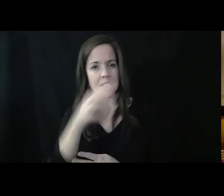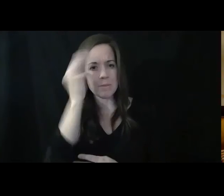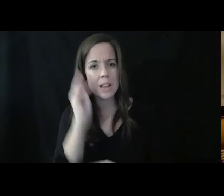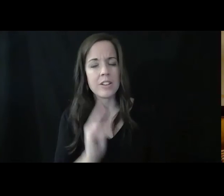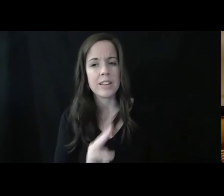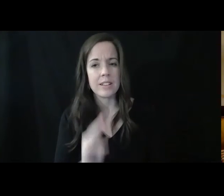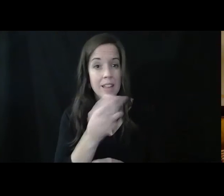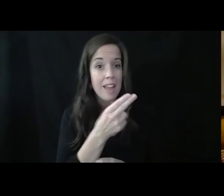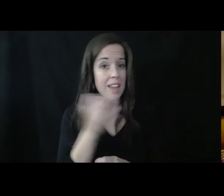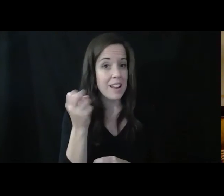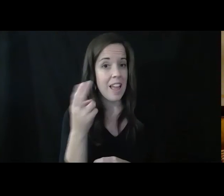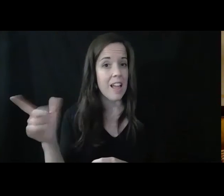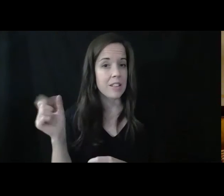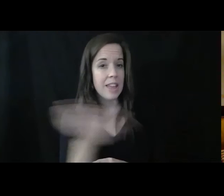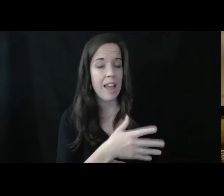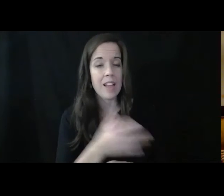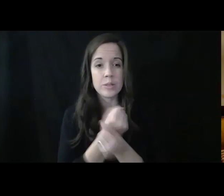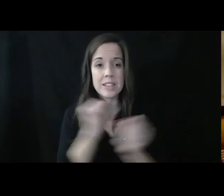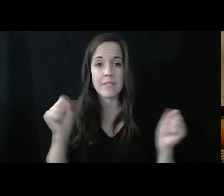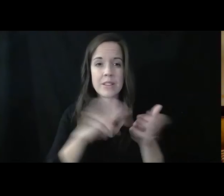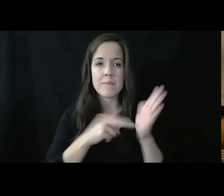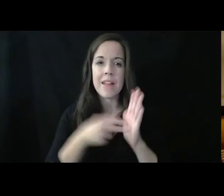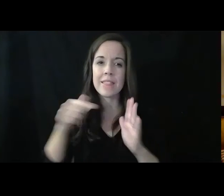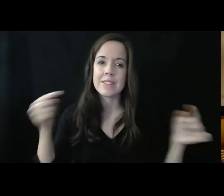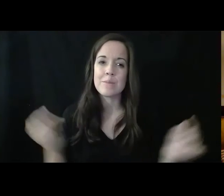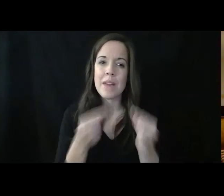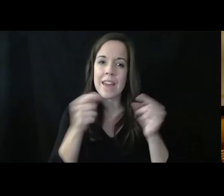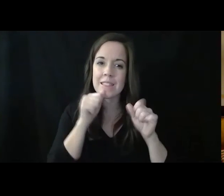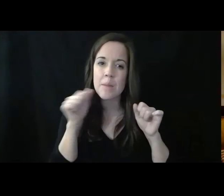with salvation if it meant this pain, the blessed adolescent who squatted